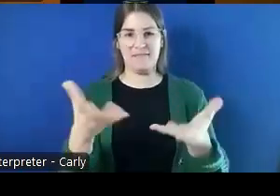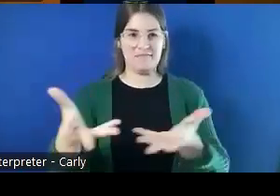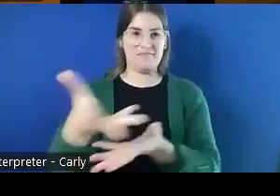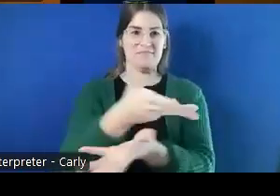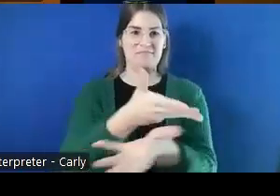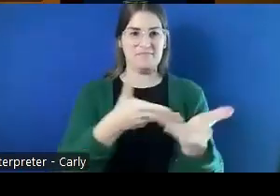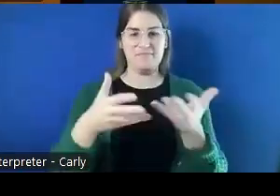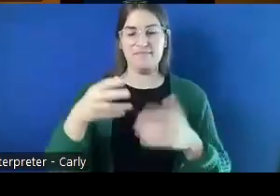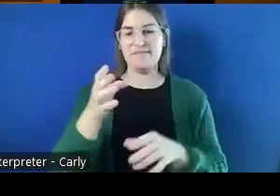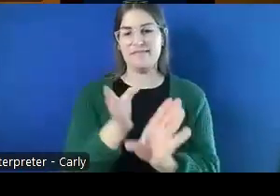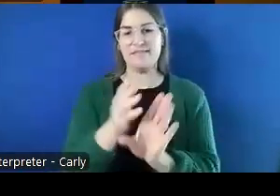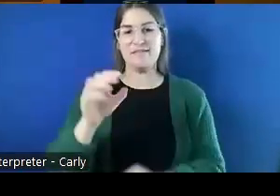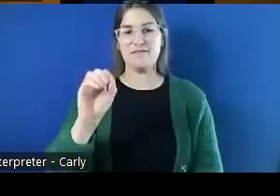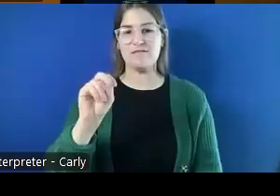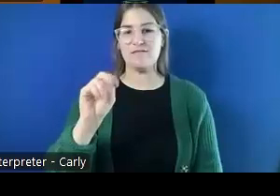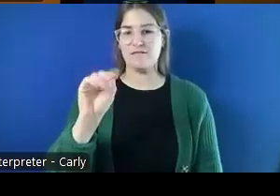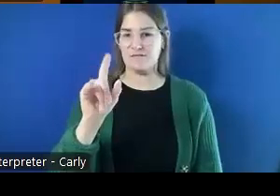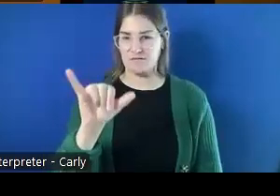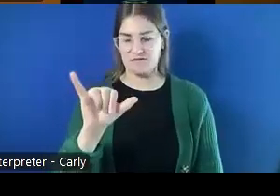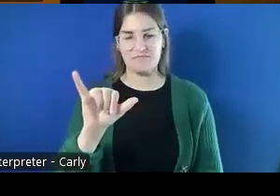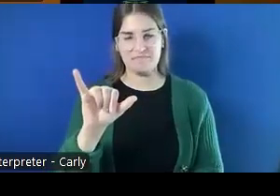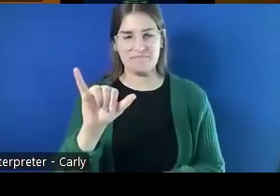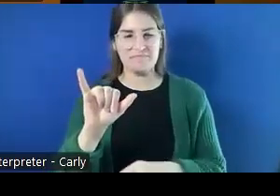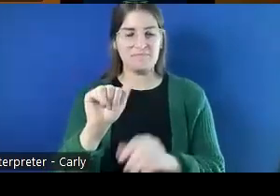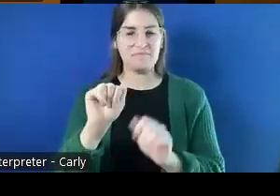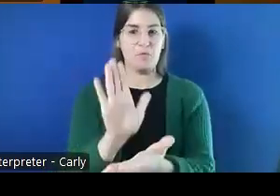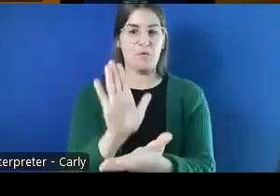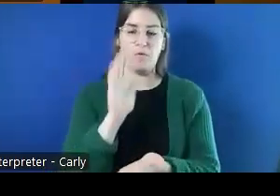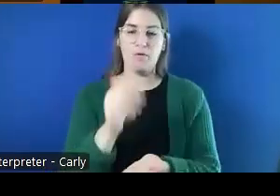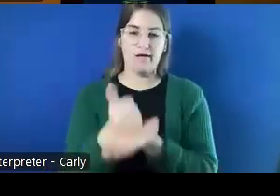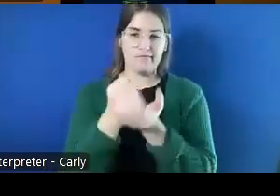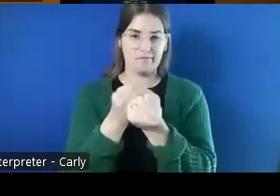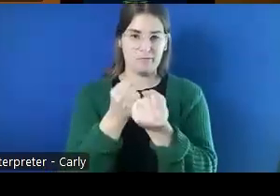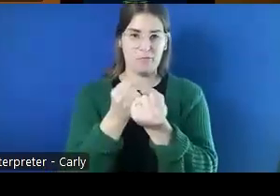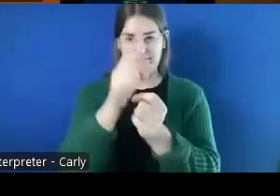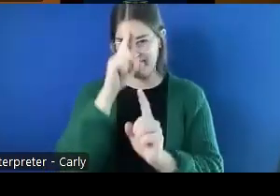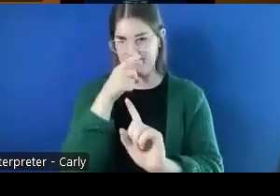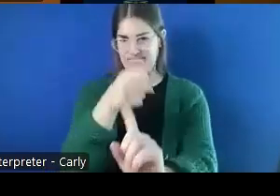model I think would really support a lot of these outcomes that we're working with and in being able